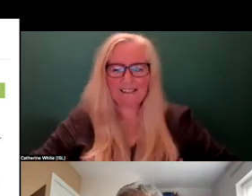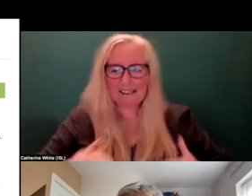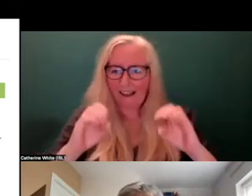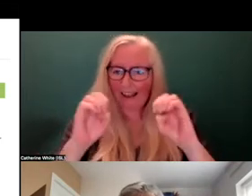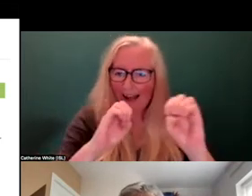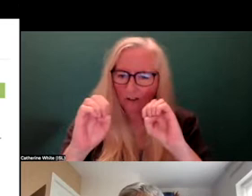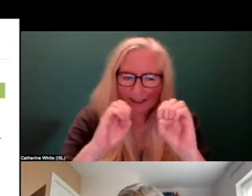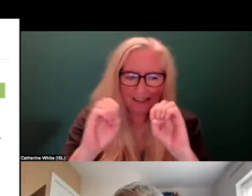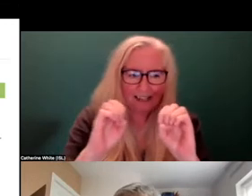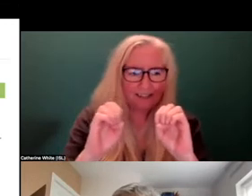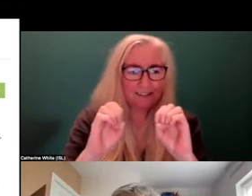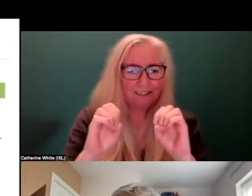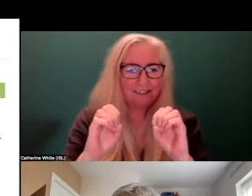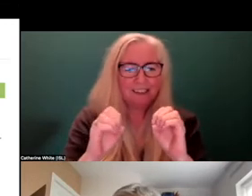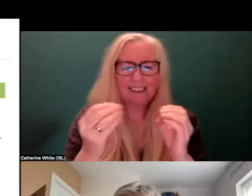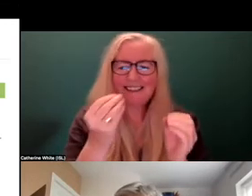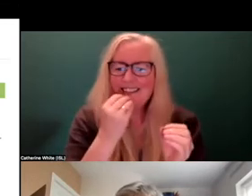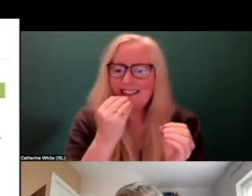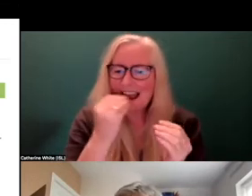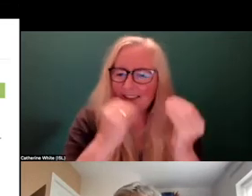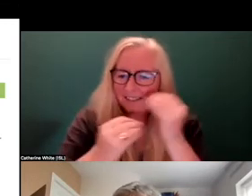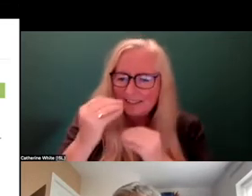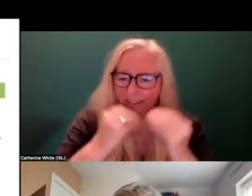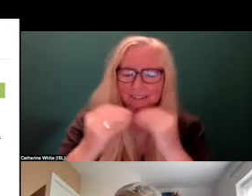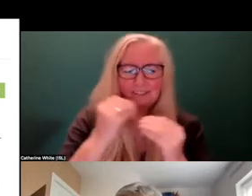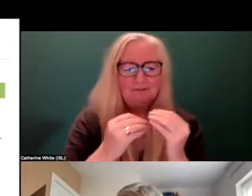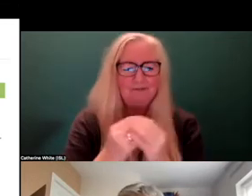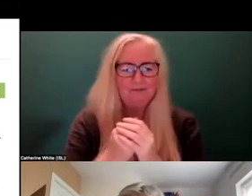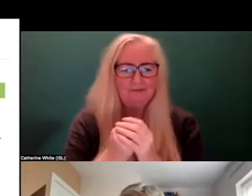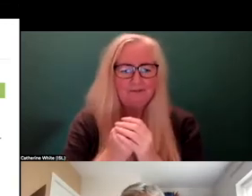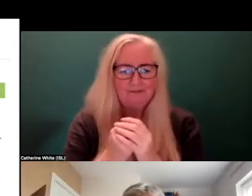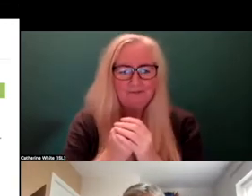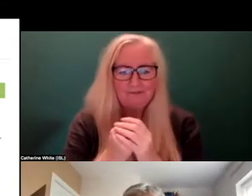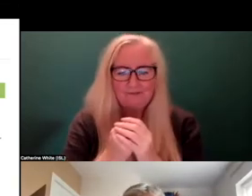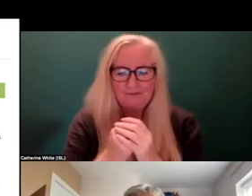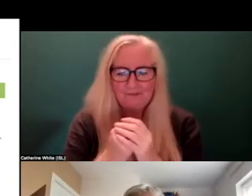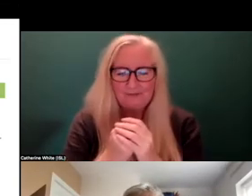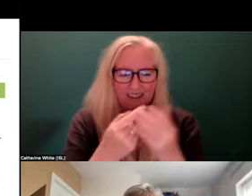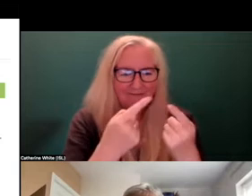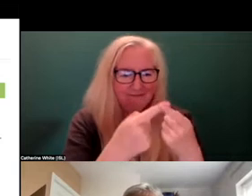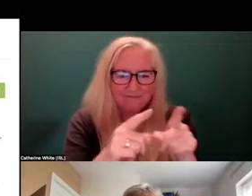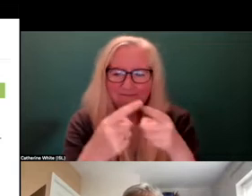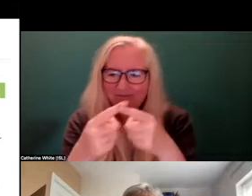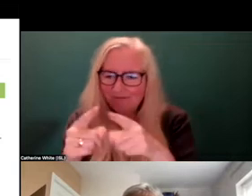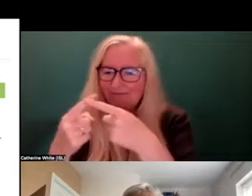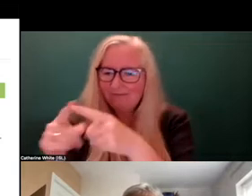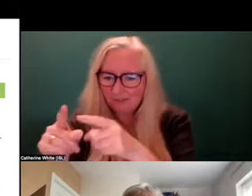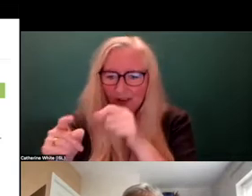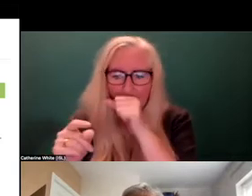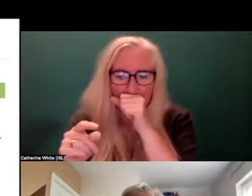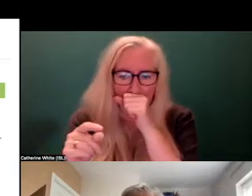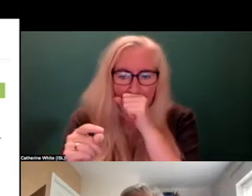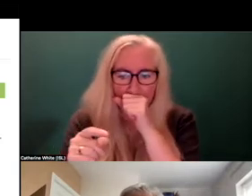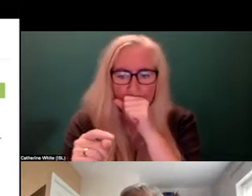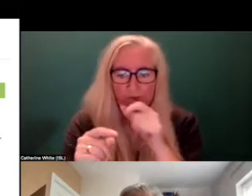exercise, diet and the rituals of meals and that, and I suppose a very